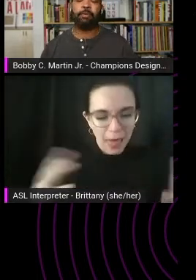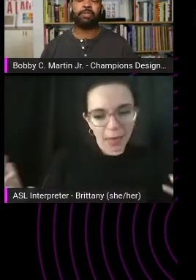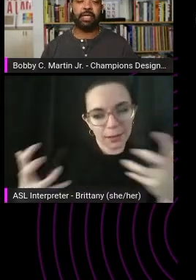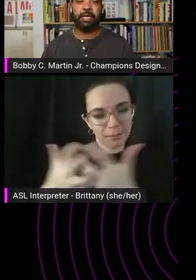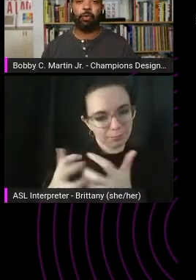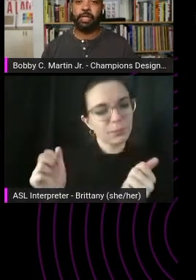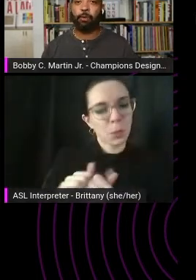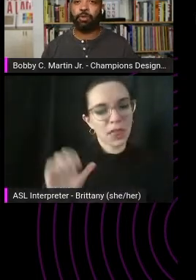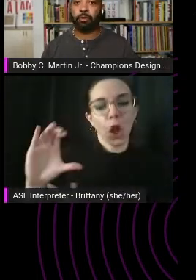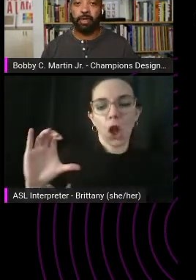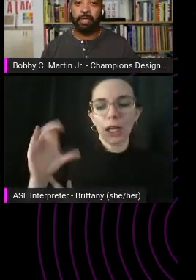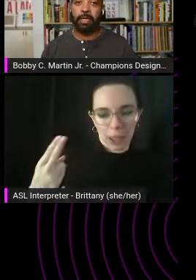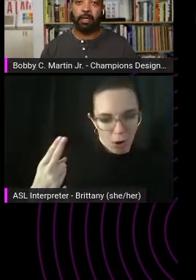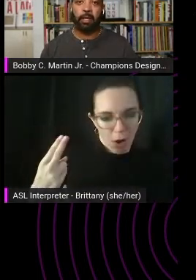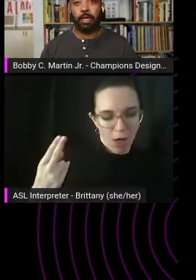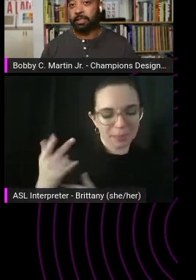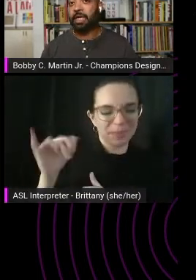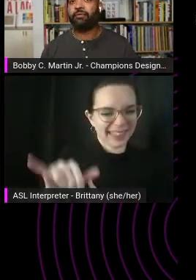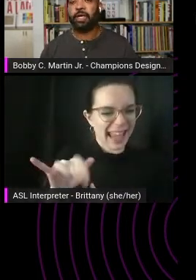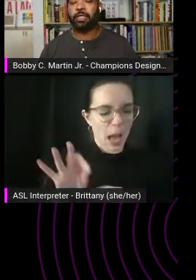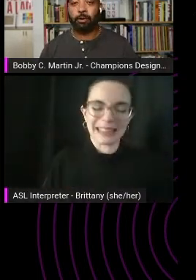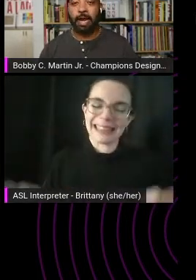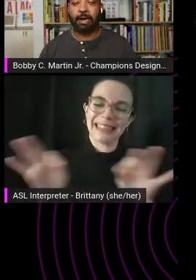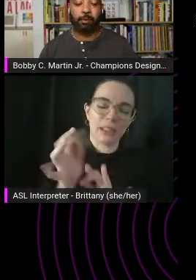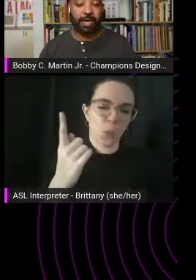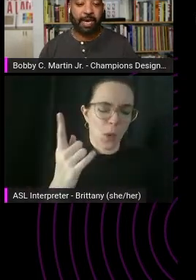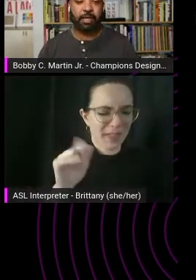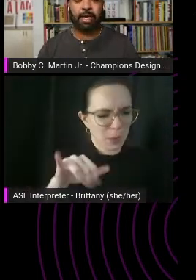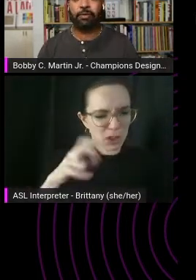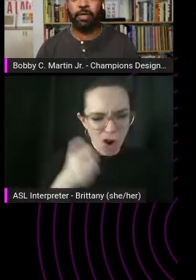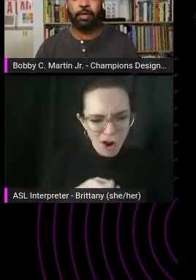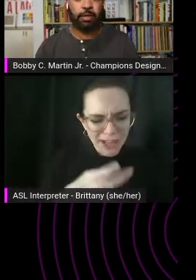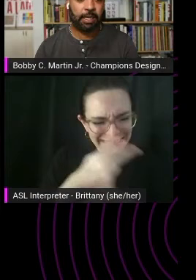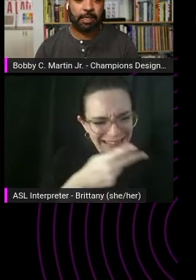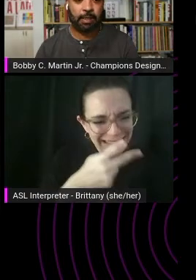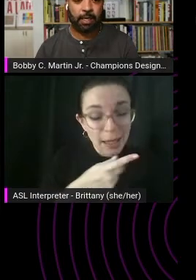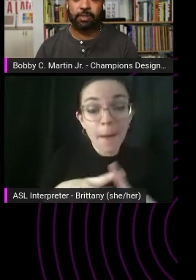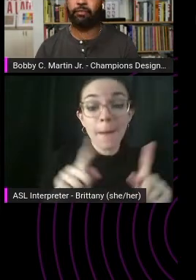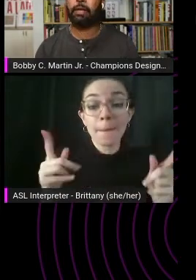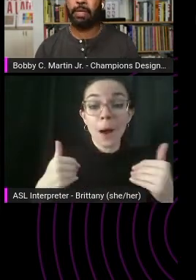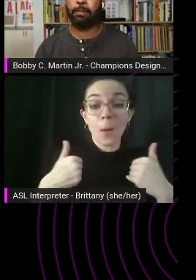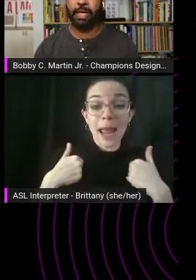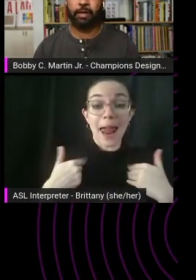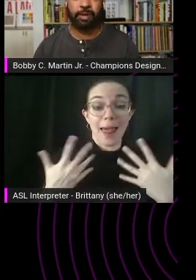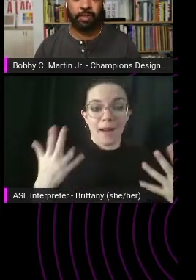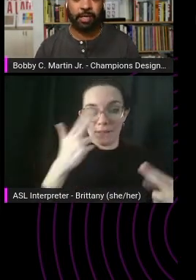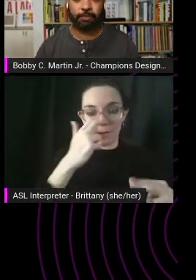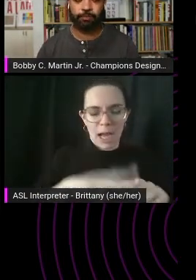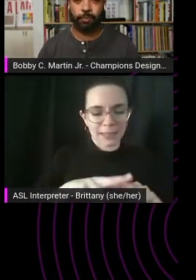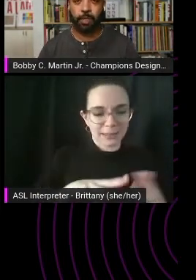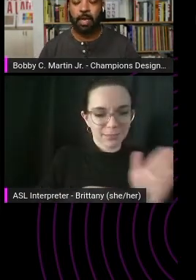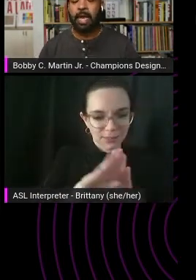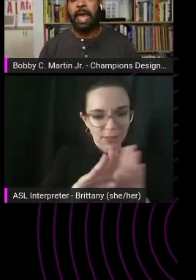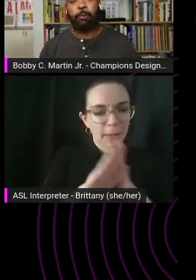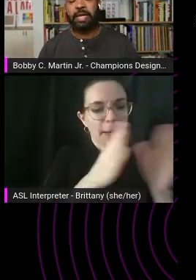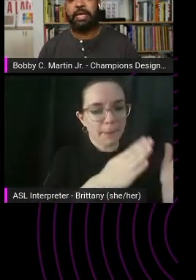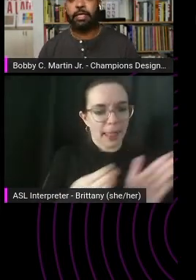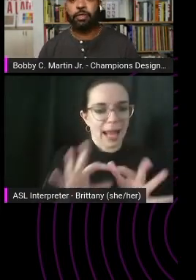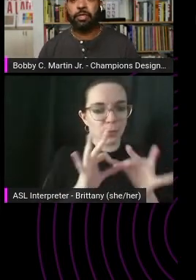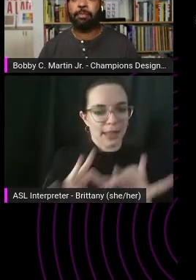That was a key one. That was a really tough nut to crack. But we had a lot of fun developing a plan around that. And we needed to do that